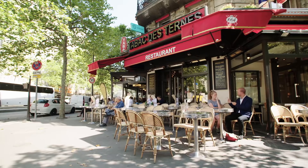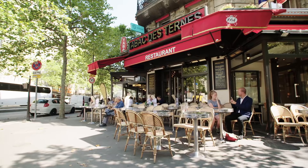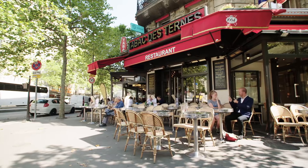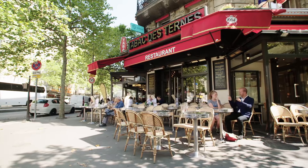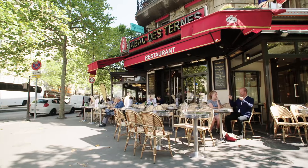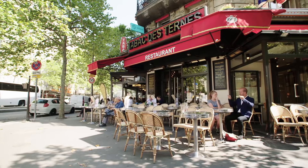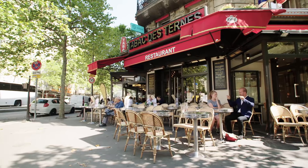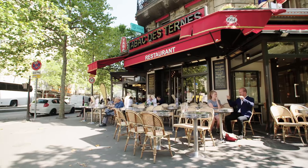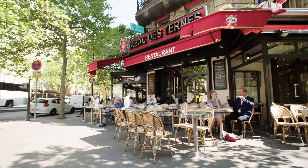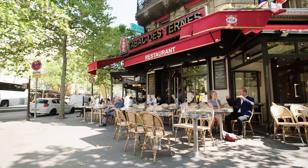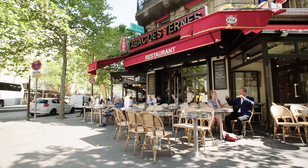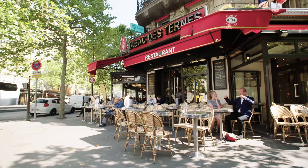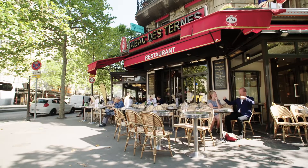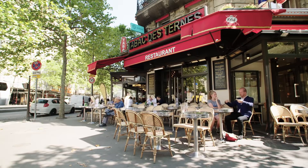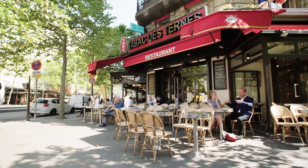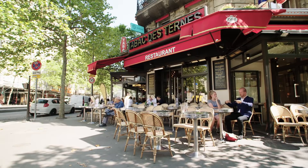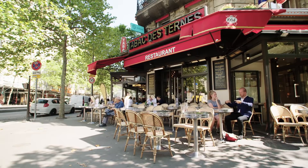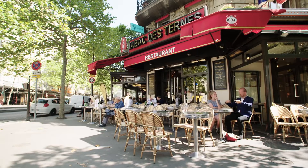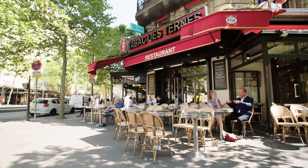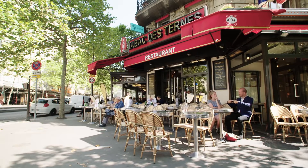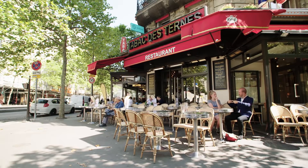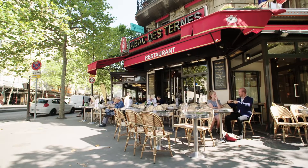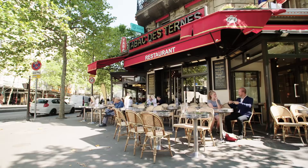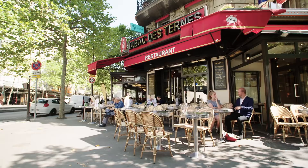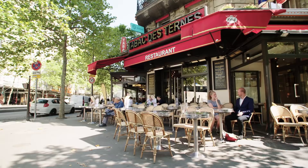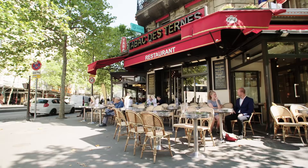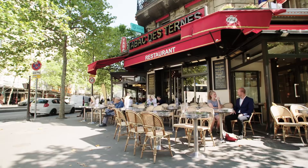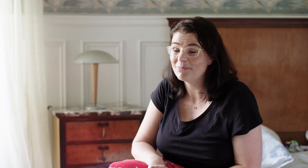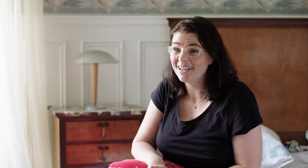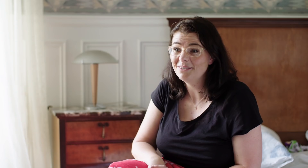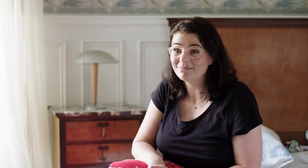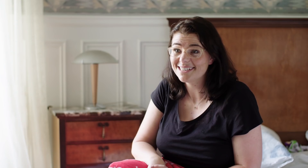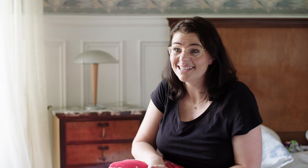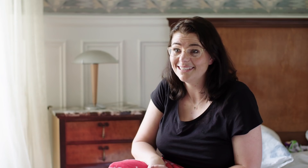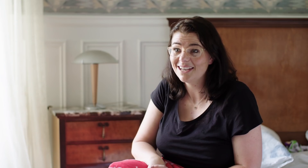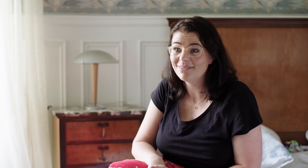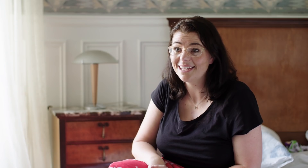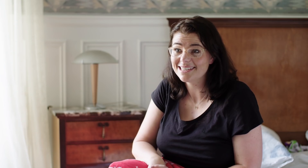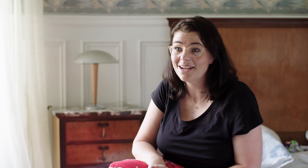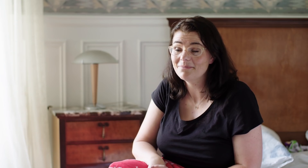because they've known each other since Zoe was 1 or 2. Just really proud of him to see how far he's come